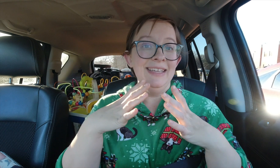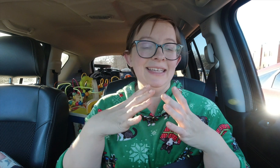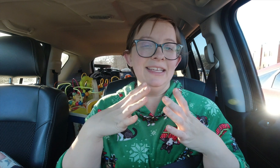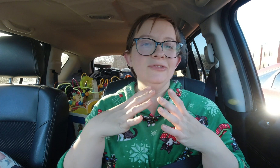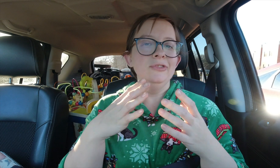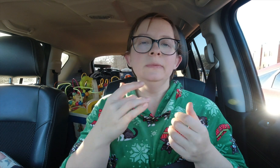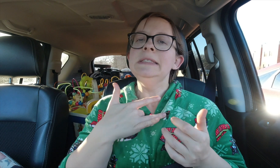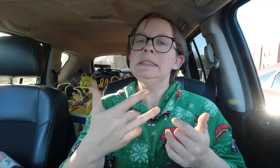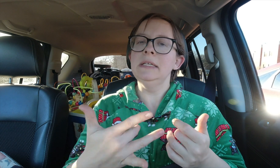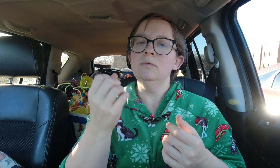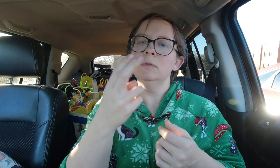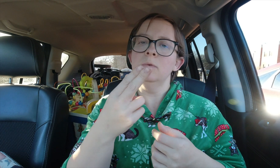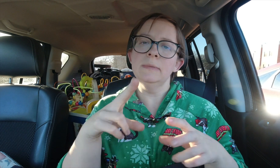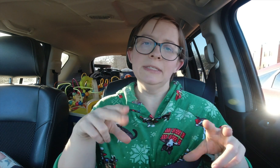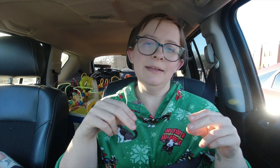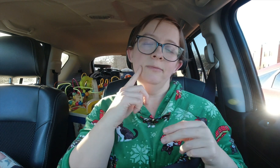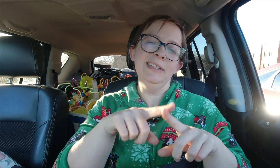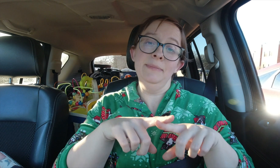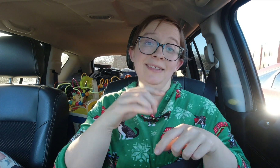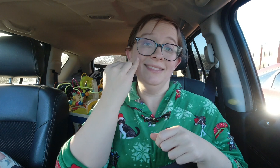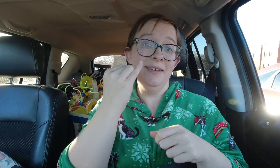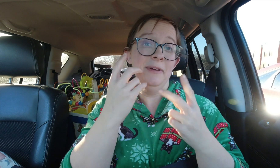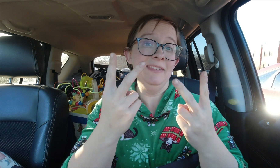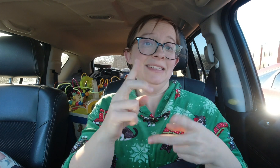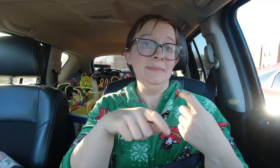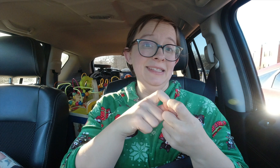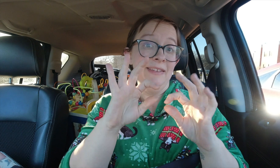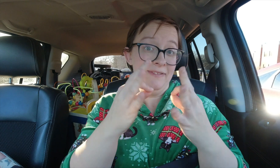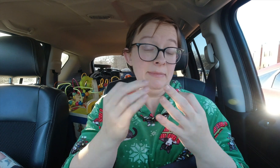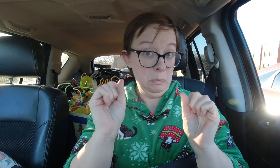if we like go on vacation typically we'll use disposables as it just kind of depends.